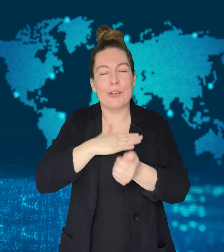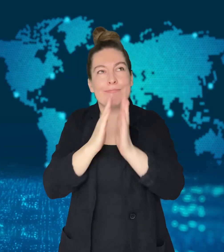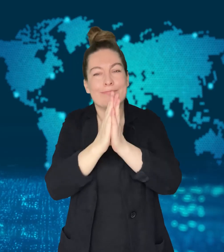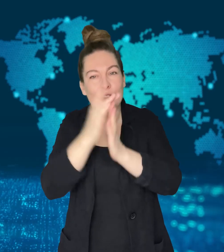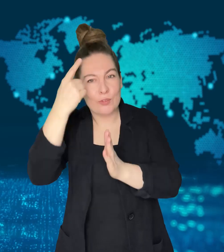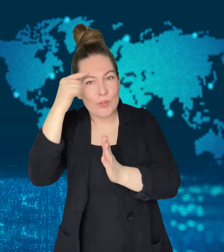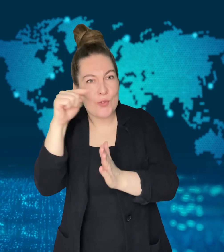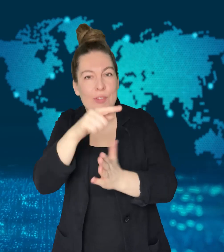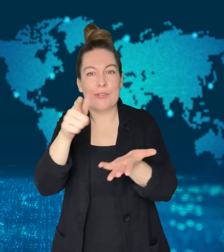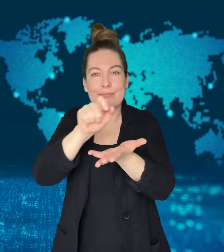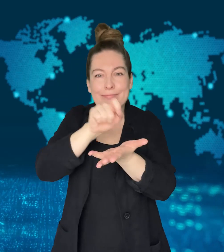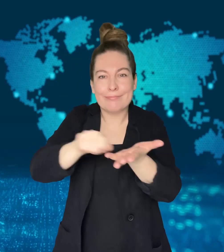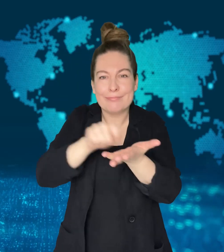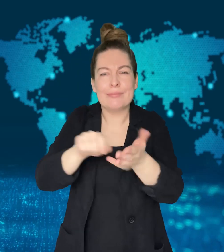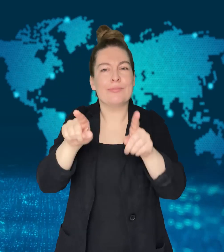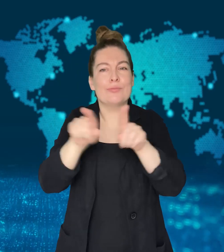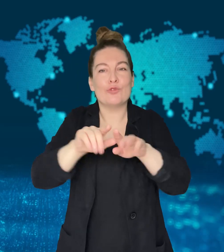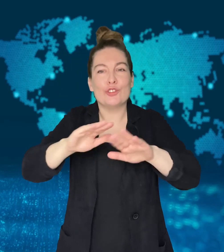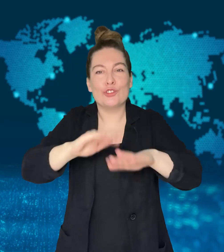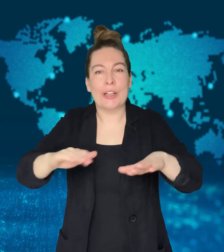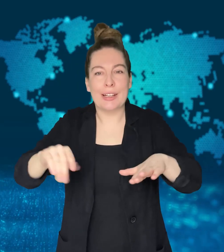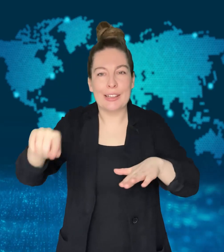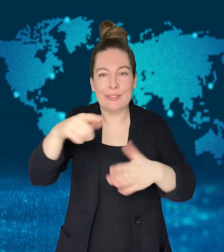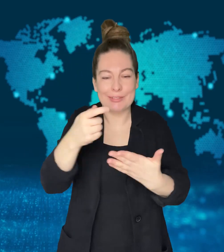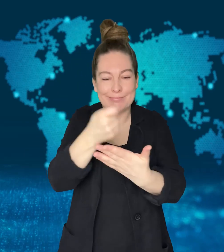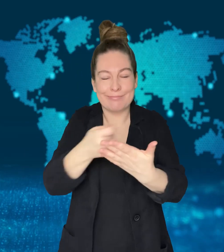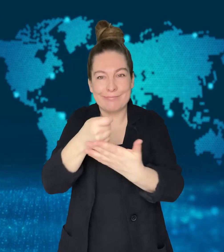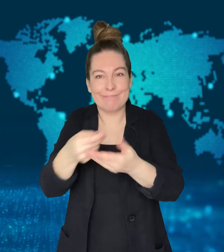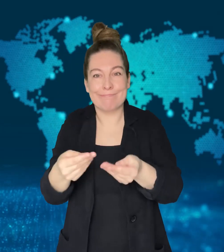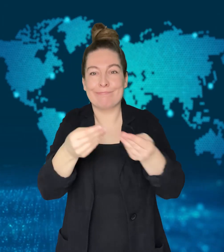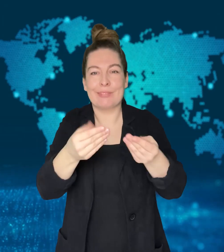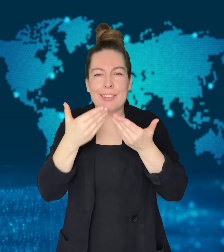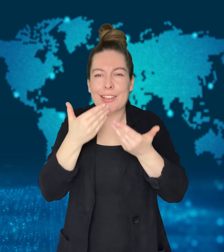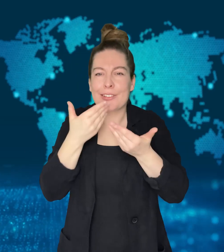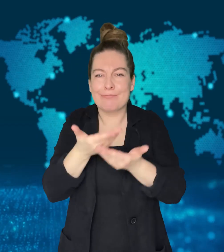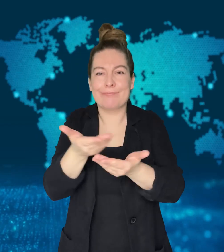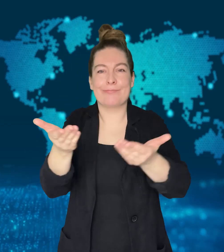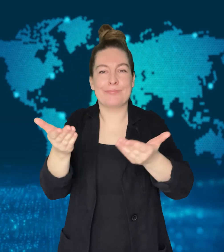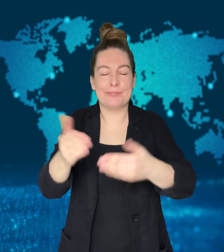who had drawn him pictures.